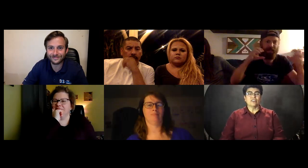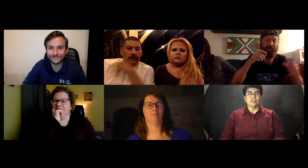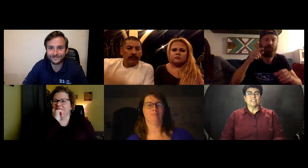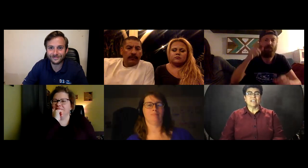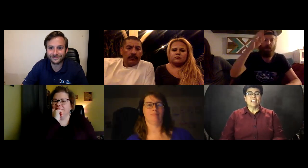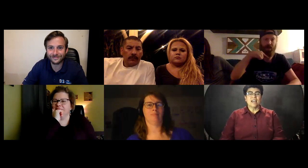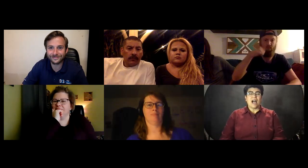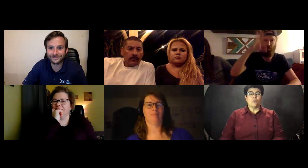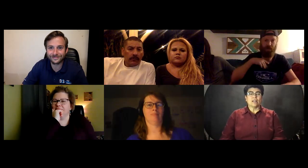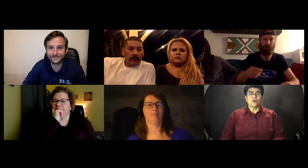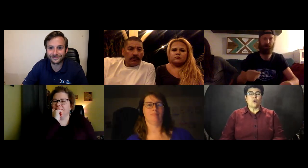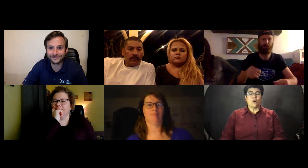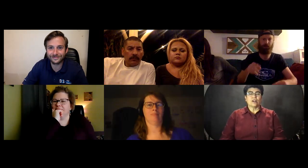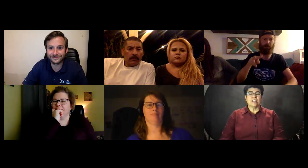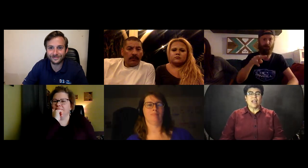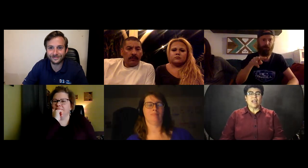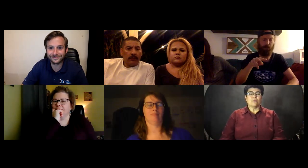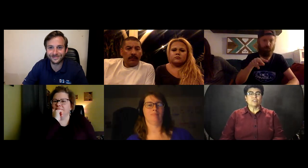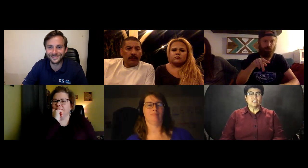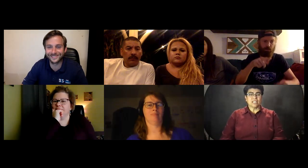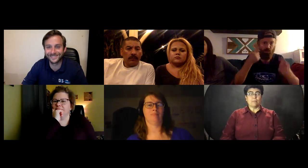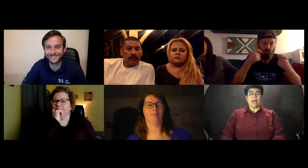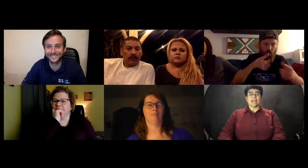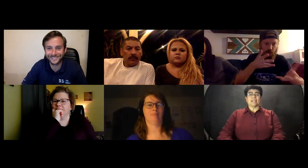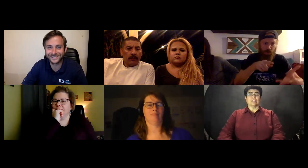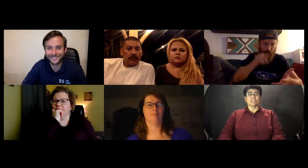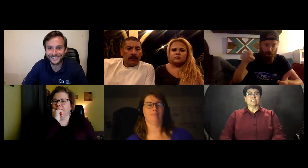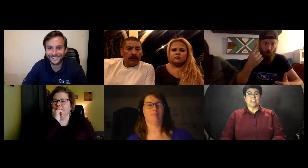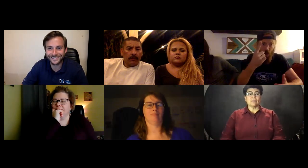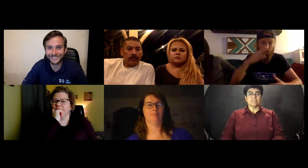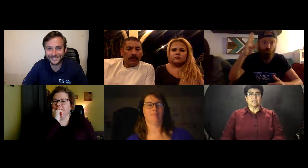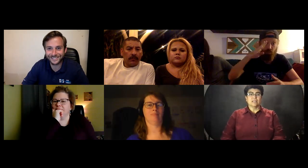and said i want corn and with cheese and a man